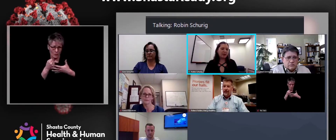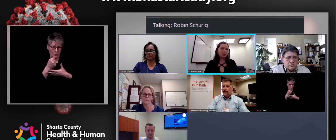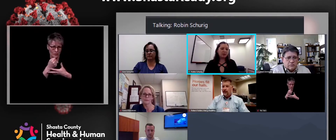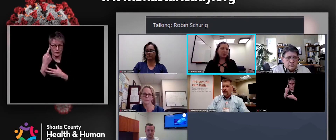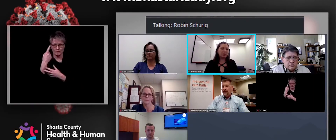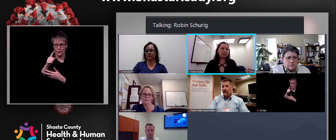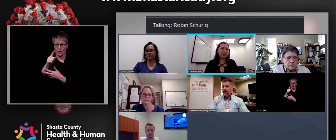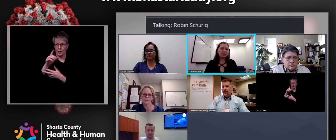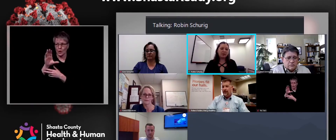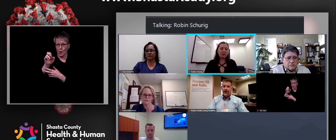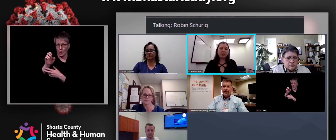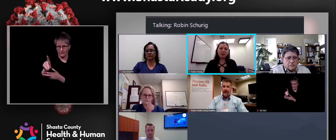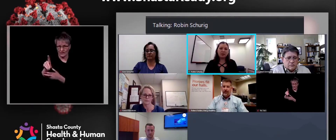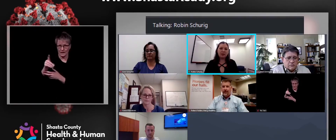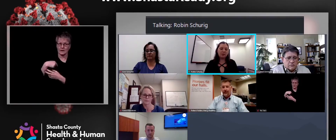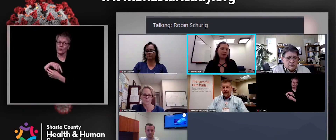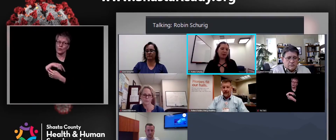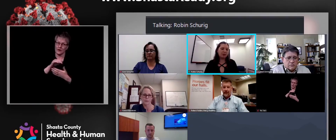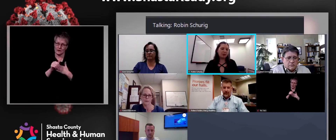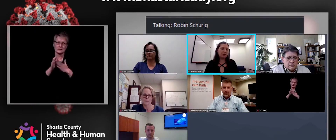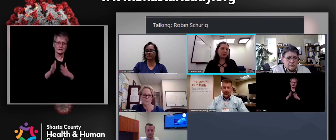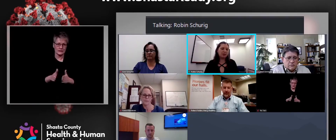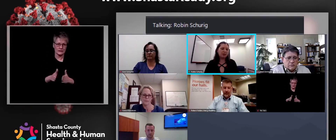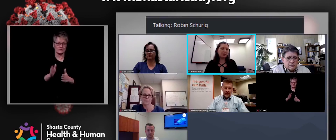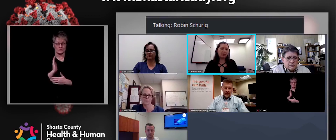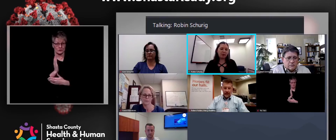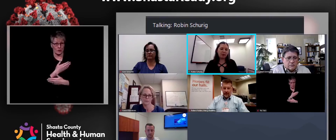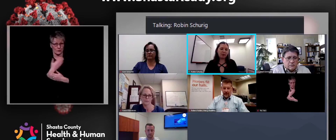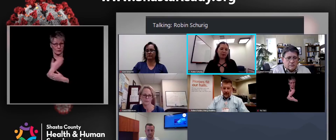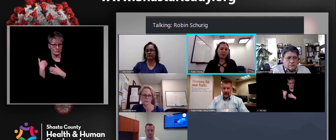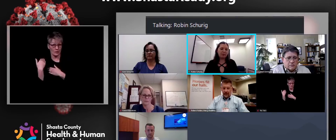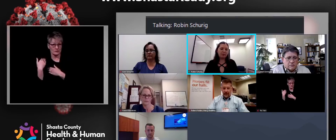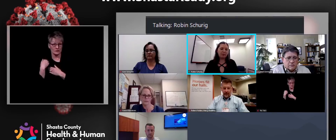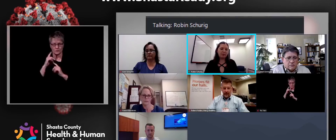and are best suited to present information and respond to questions at both the media